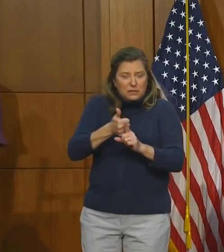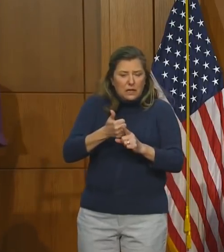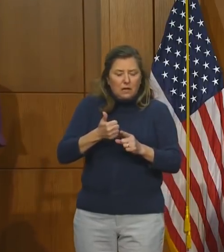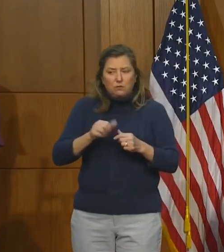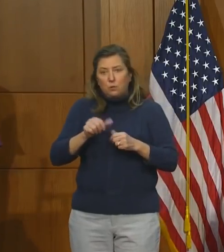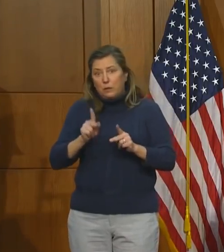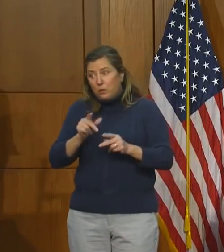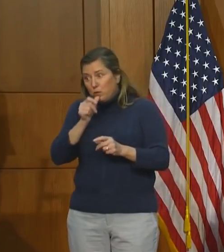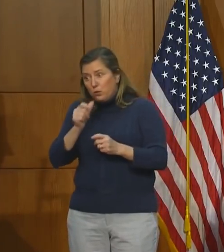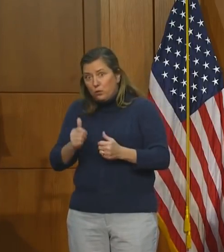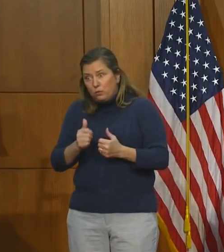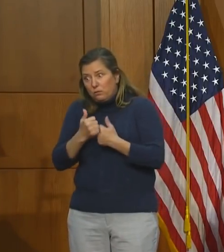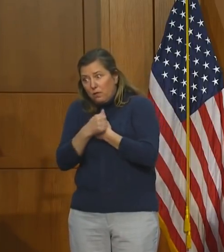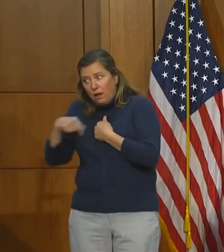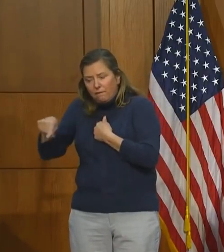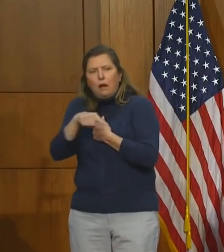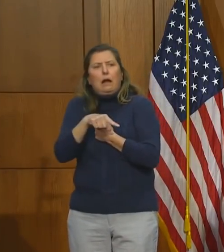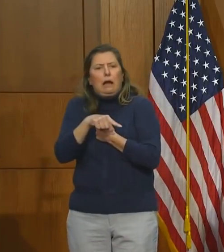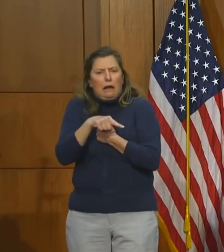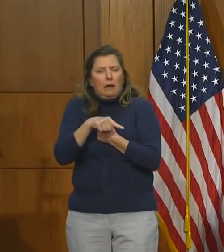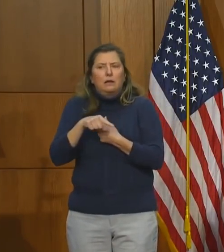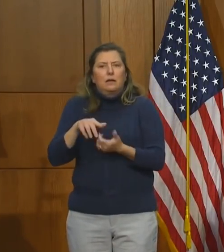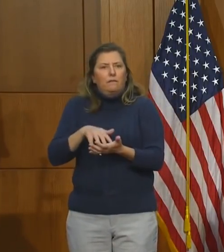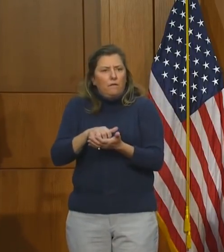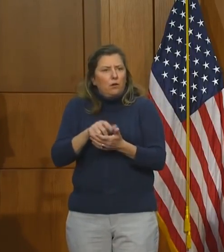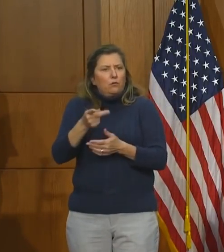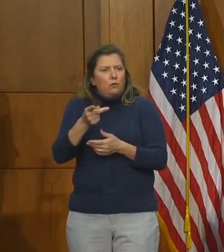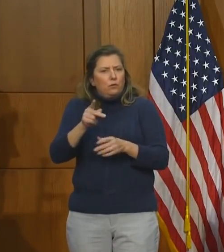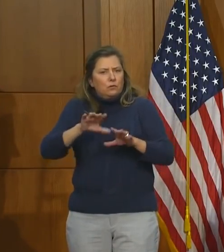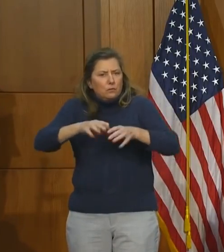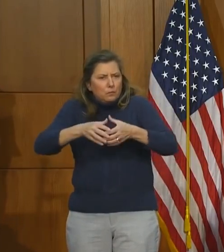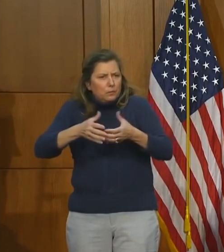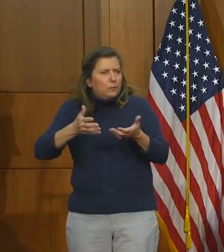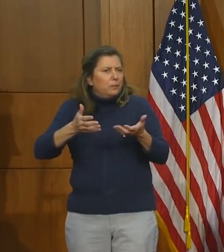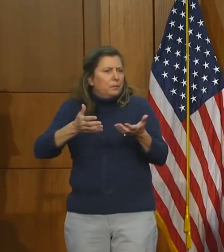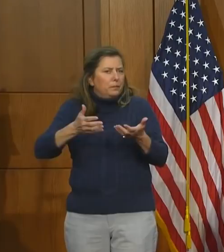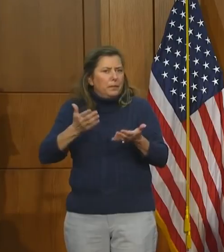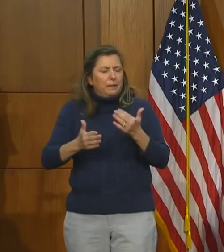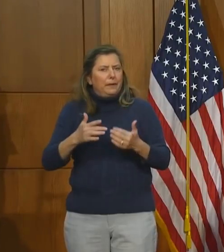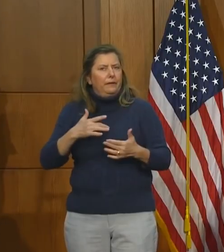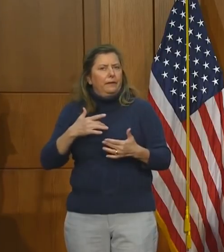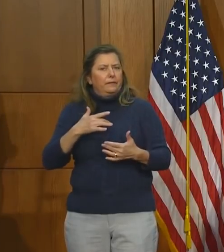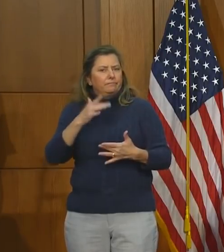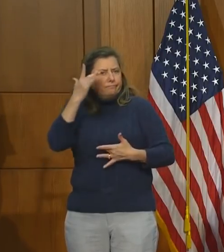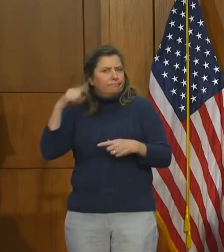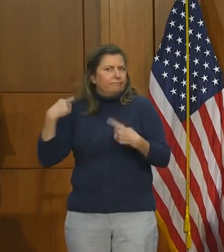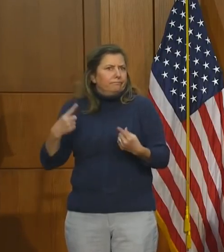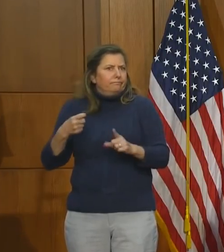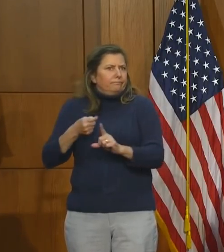WORKERS WHO ARE AFRAID TO GO BACK RIGHT NOW. BECAUSE THEY OR THEIR LOVED ONES HAVE UNDERLYING HEALTH CONDITIONS